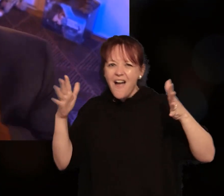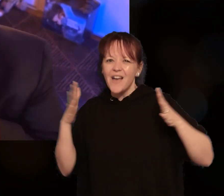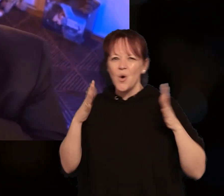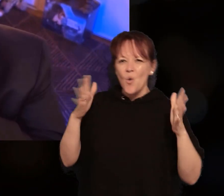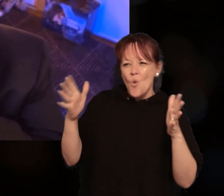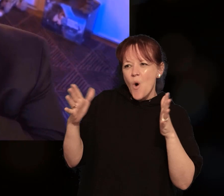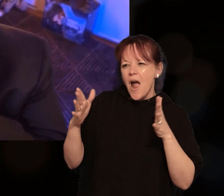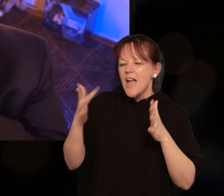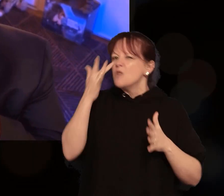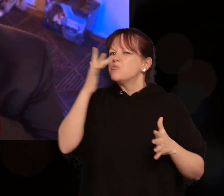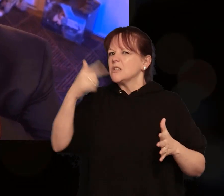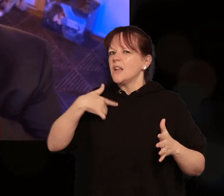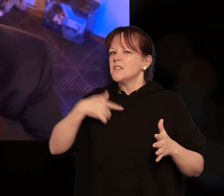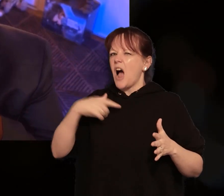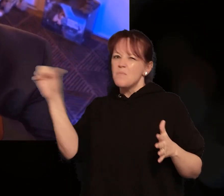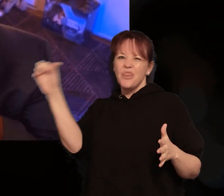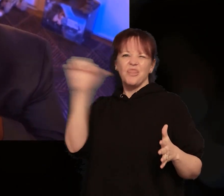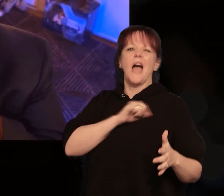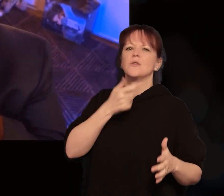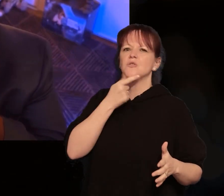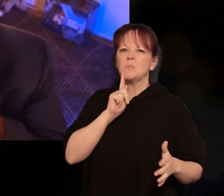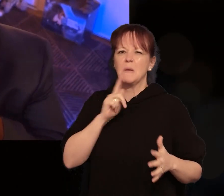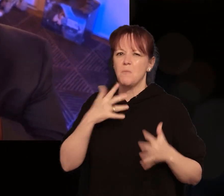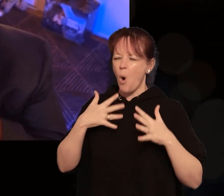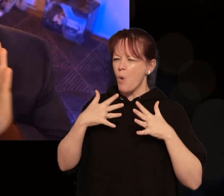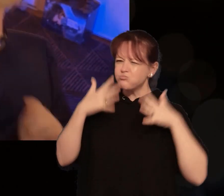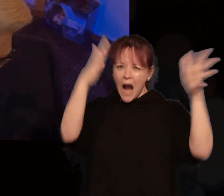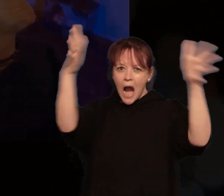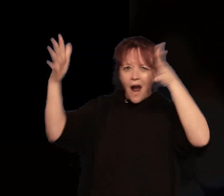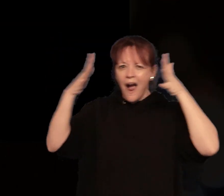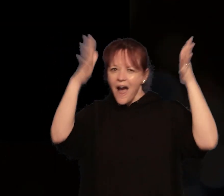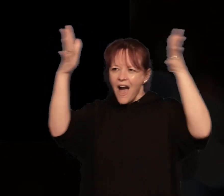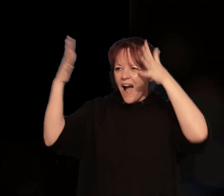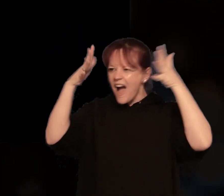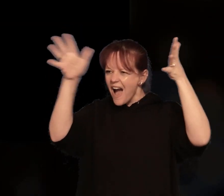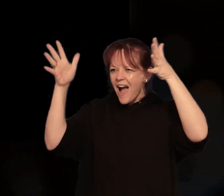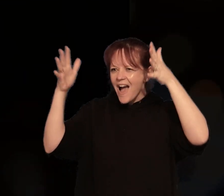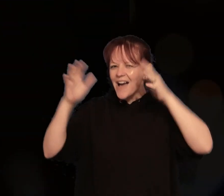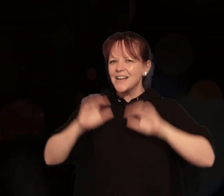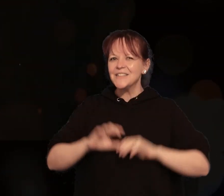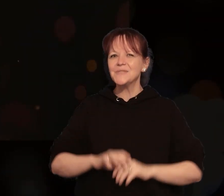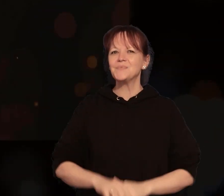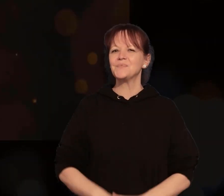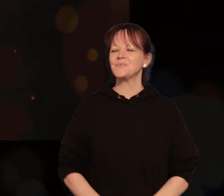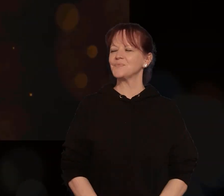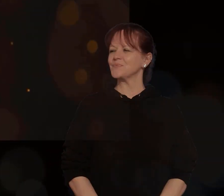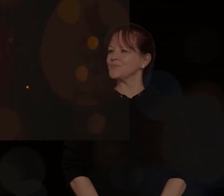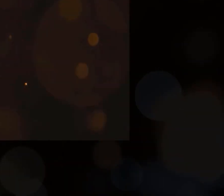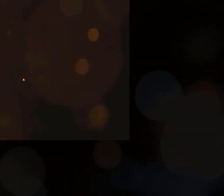I'm doing a cough clap, but imagine it's like thousands of people. CHEERING LAUGHS EPIC MUSIC